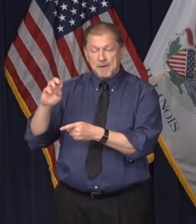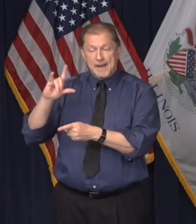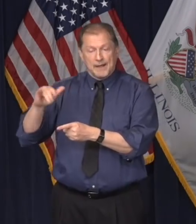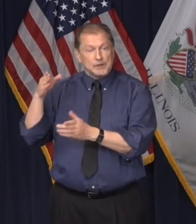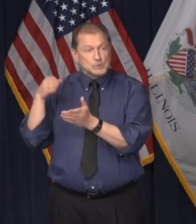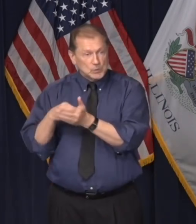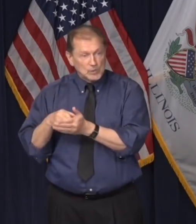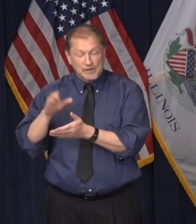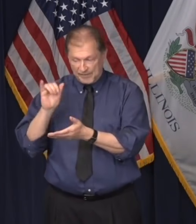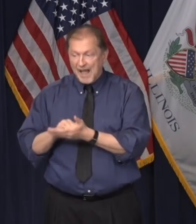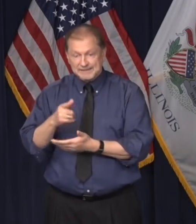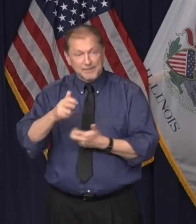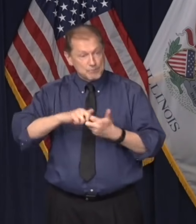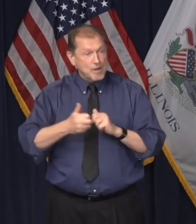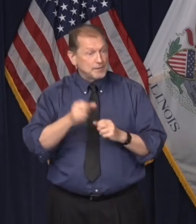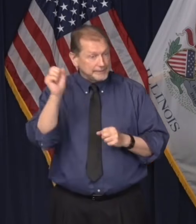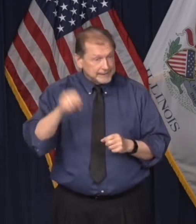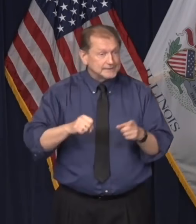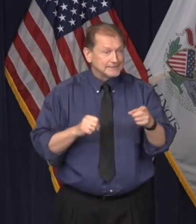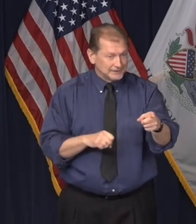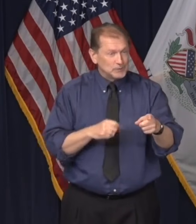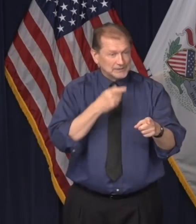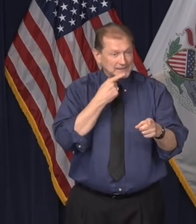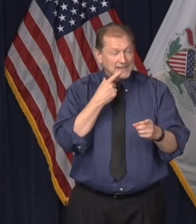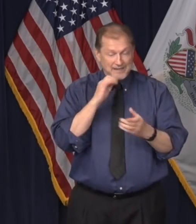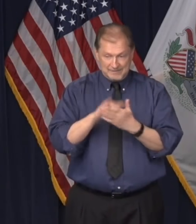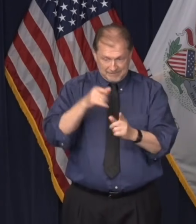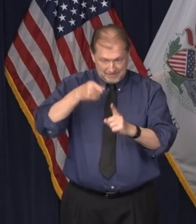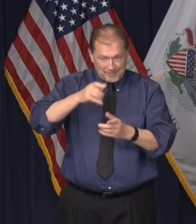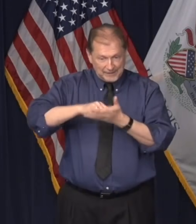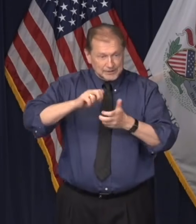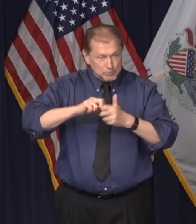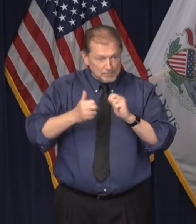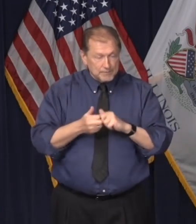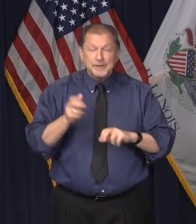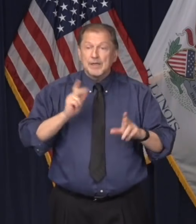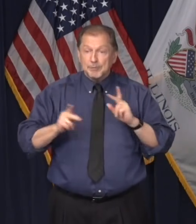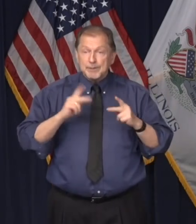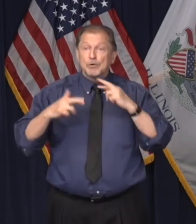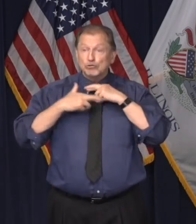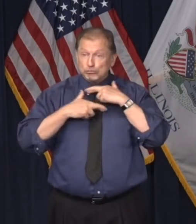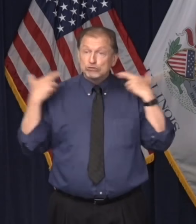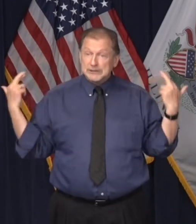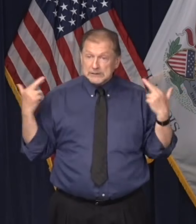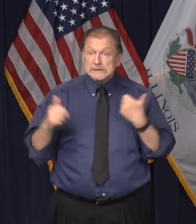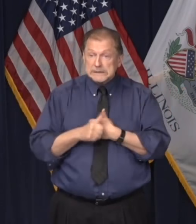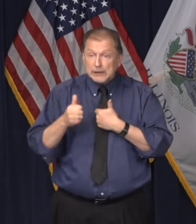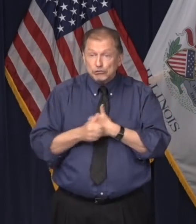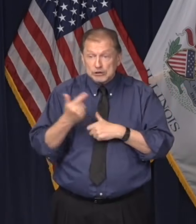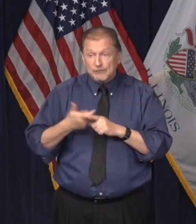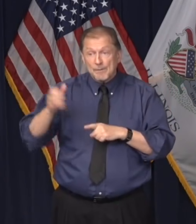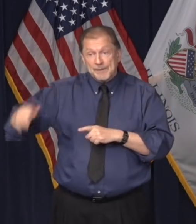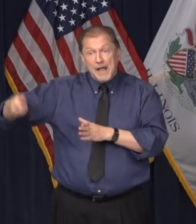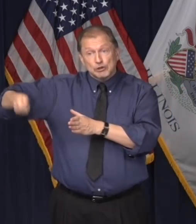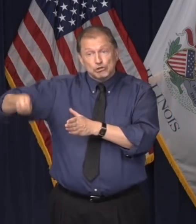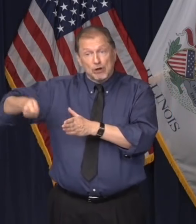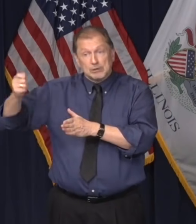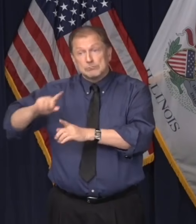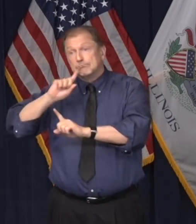THE DANGER THAT DARREN BAILEY HAS PUT THIS STATE IN. YOU JUST STATED IT PERFECTLY SUCCINCTLY. PEOPLE ARE IN DANGER AS A RESULT